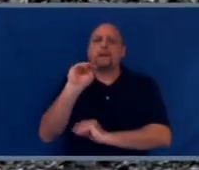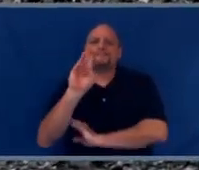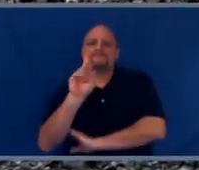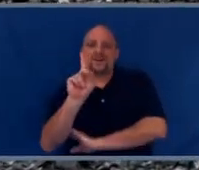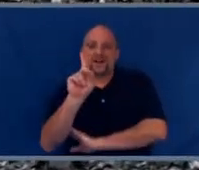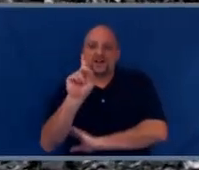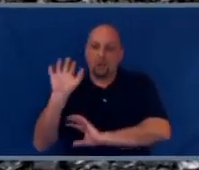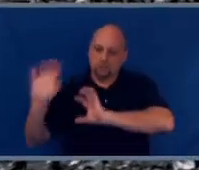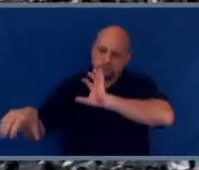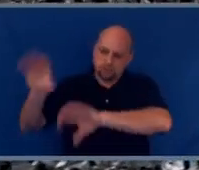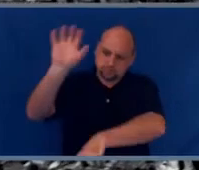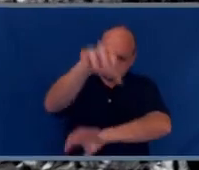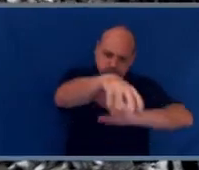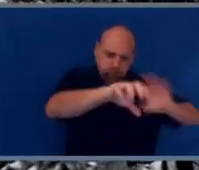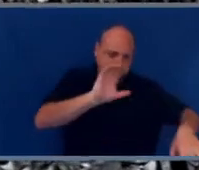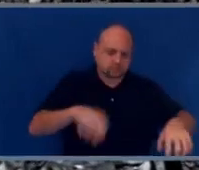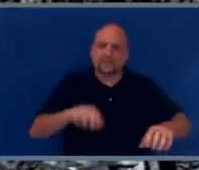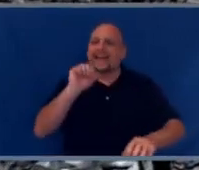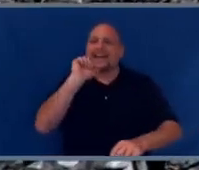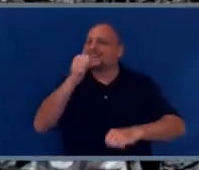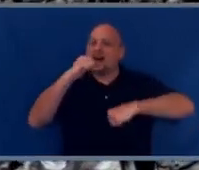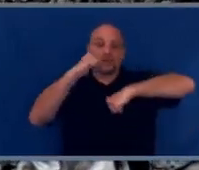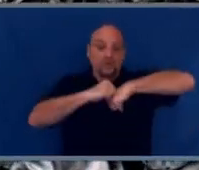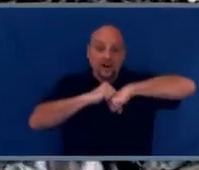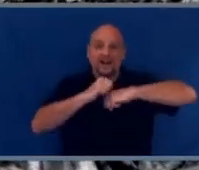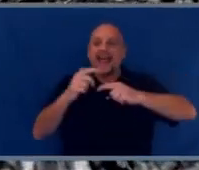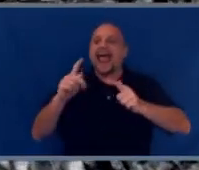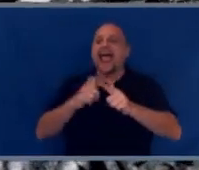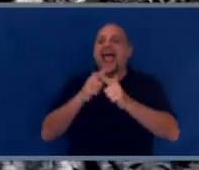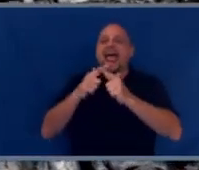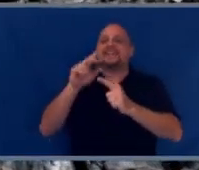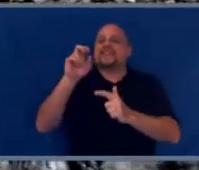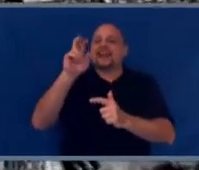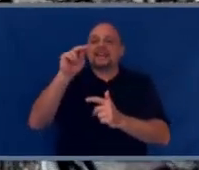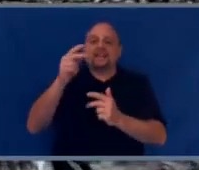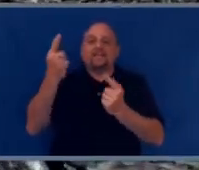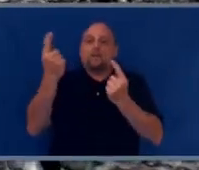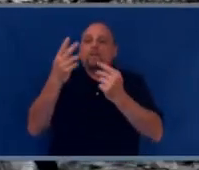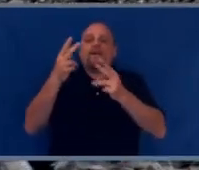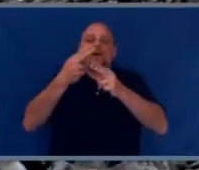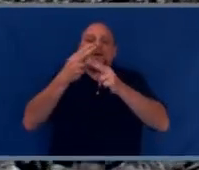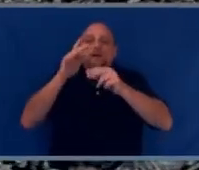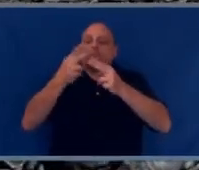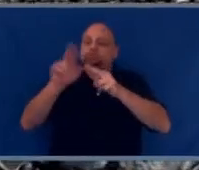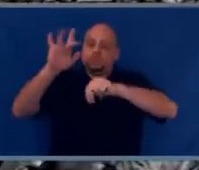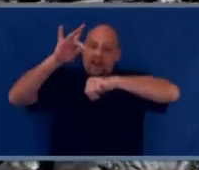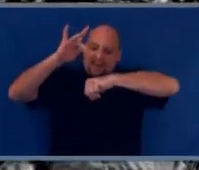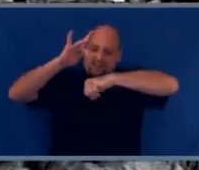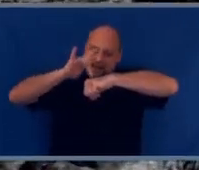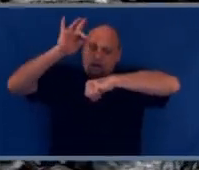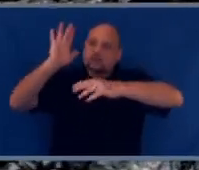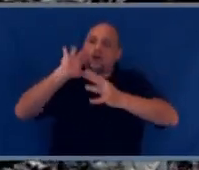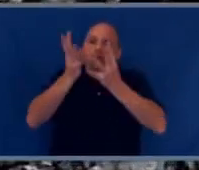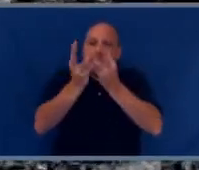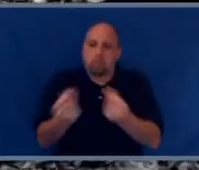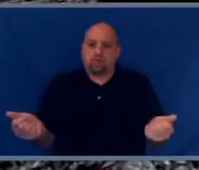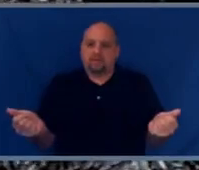LIKELY CRUMBLE EASILY, EVEN UNDER SMALL FORCES. WHILE WE WEREN'T NECESSARILY